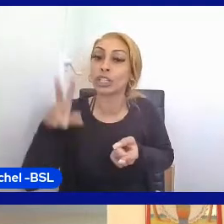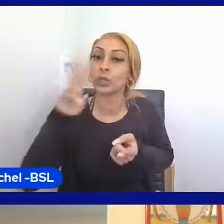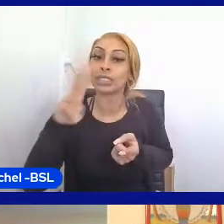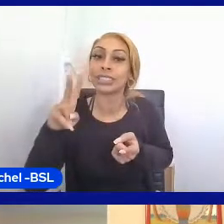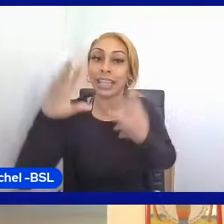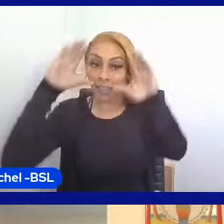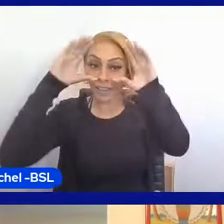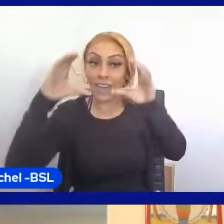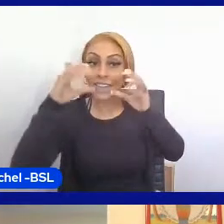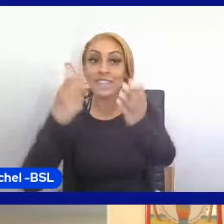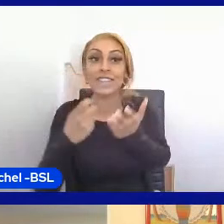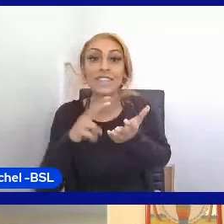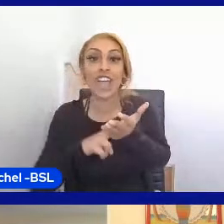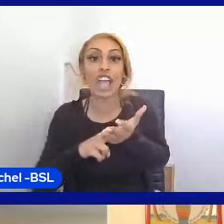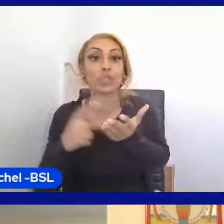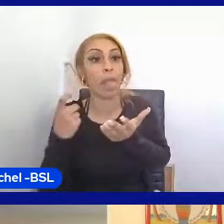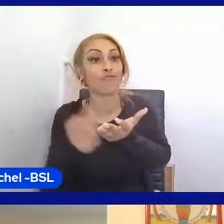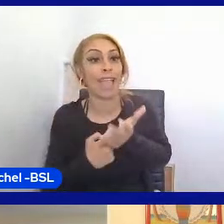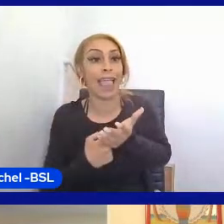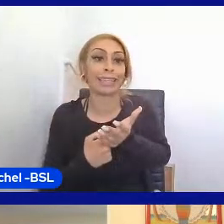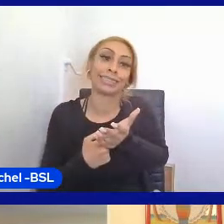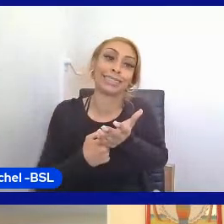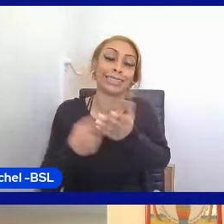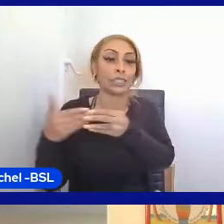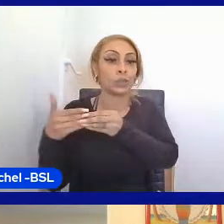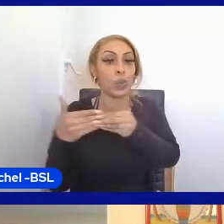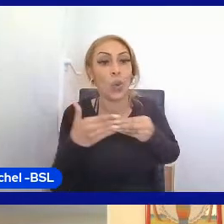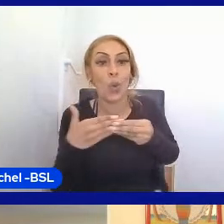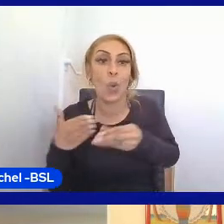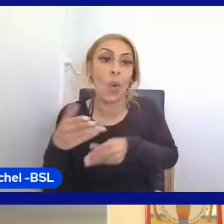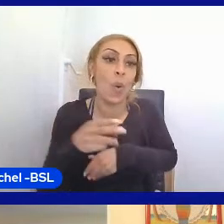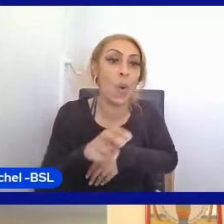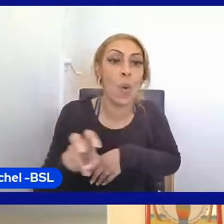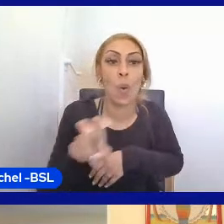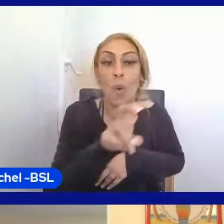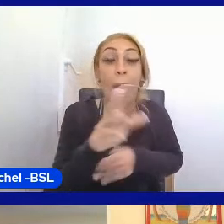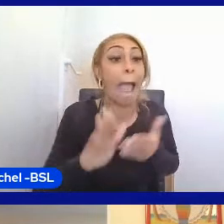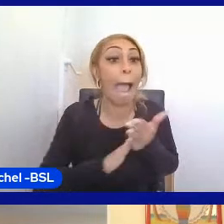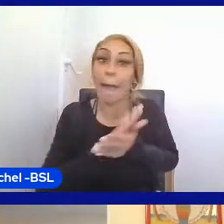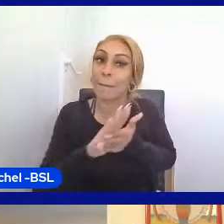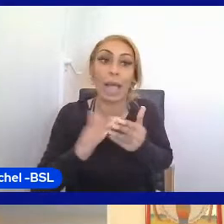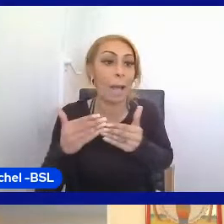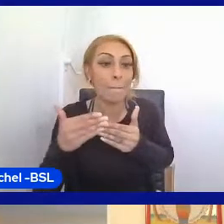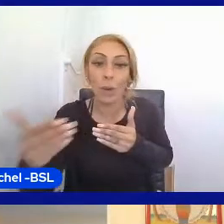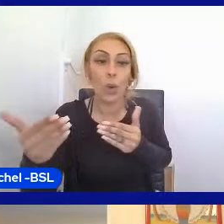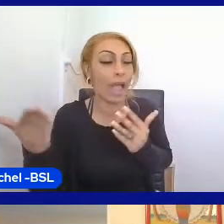Because of the amount of feedback that we did receive from the focus group that we were able